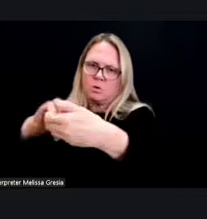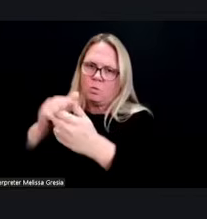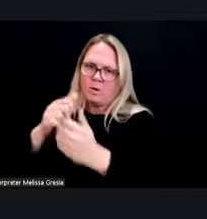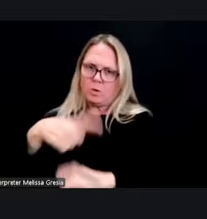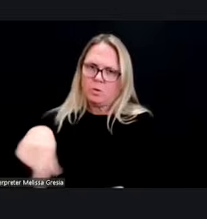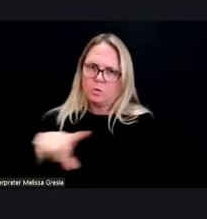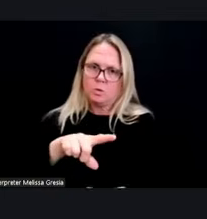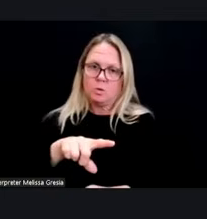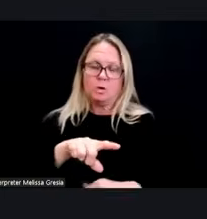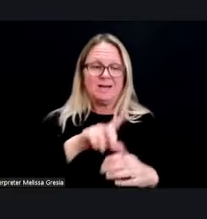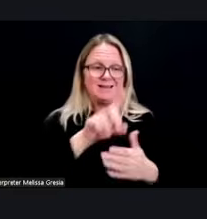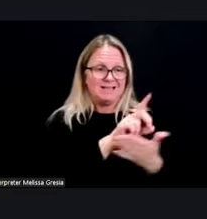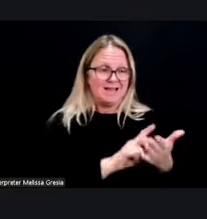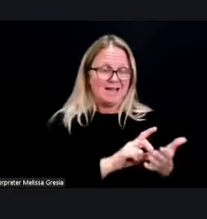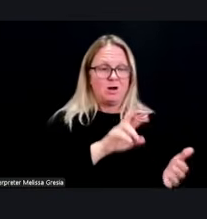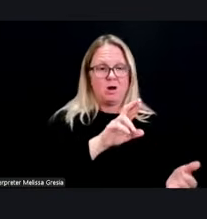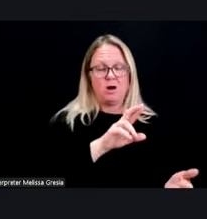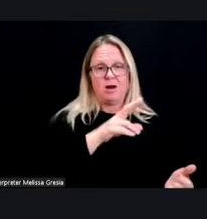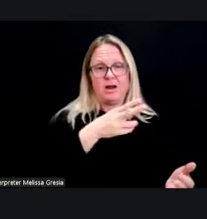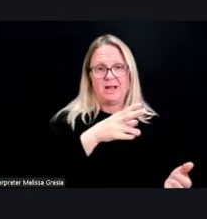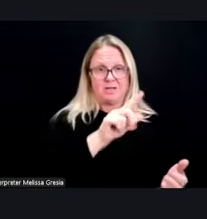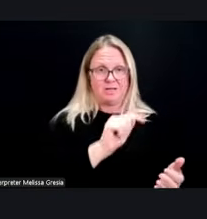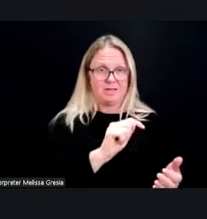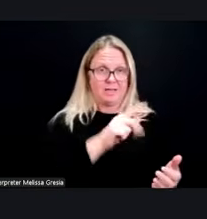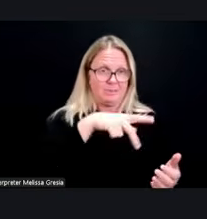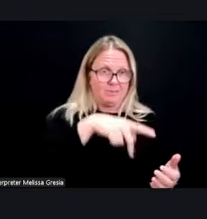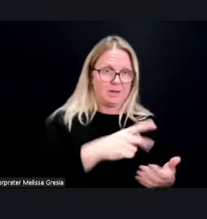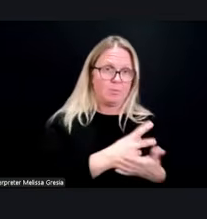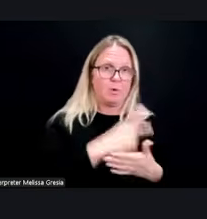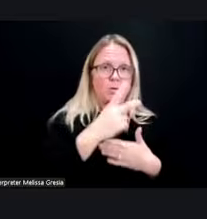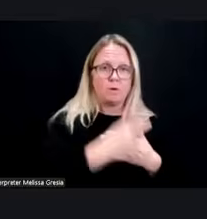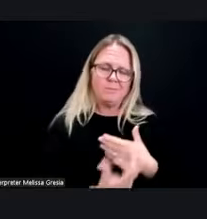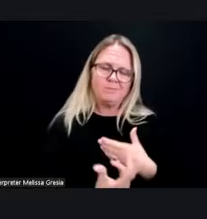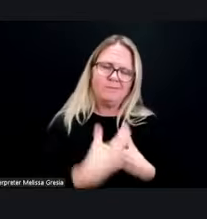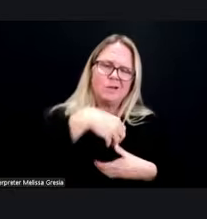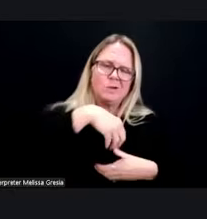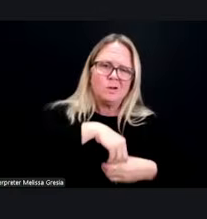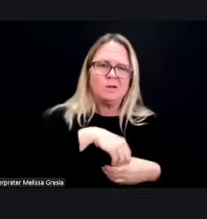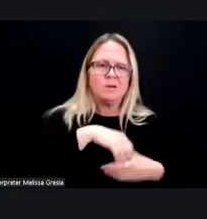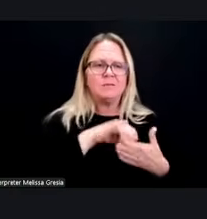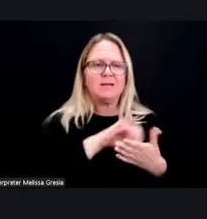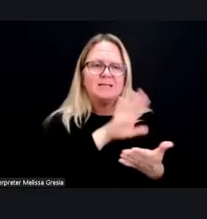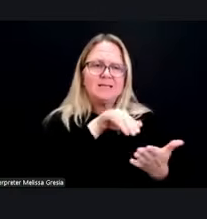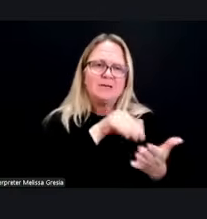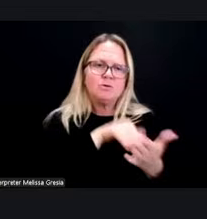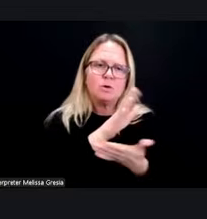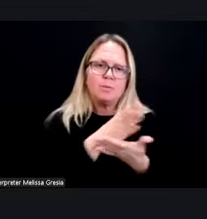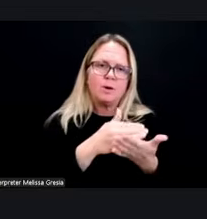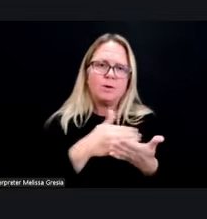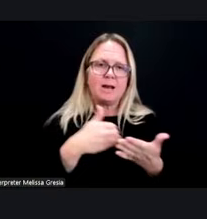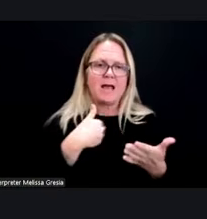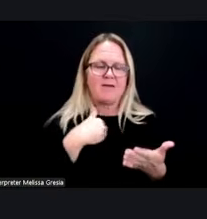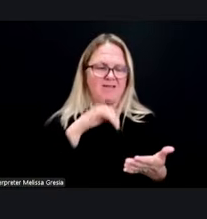RHTP program um included sort of the central component of having this be community-led,